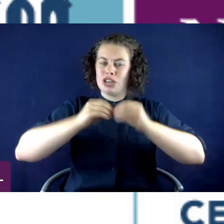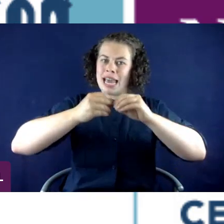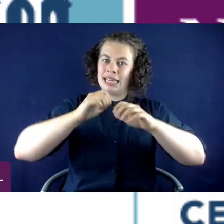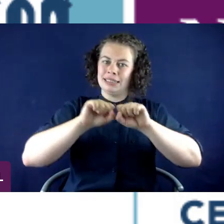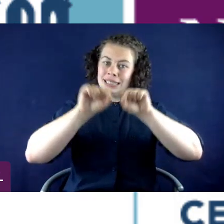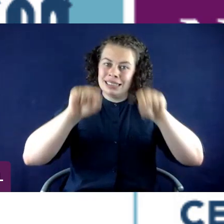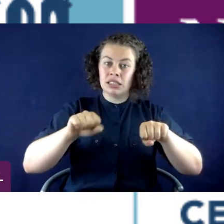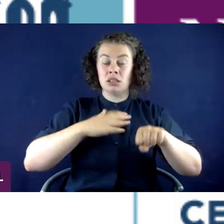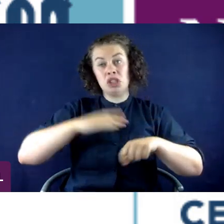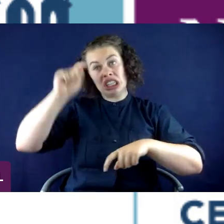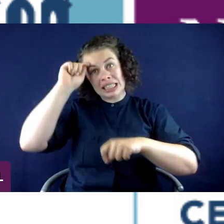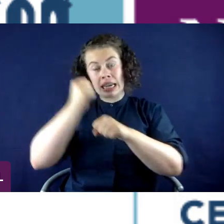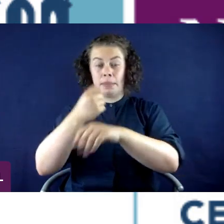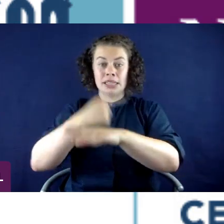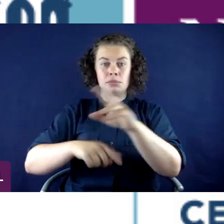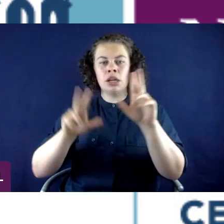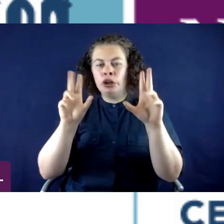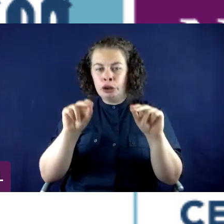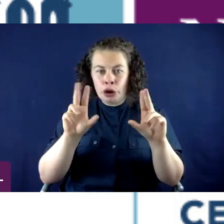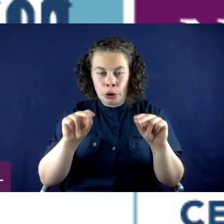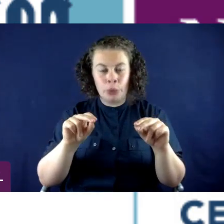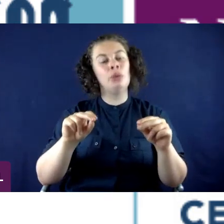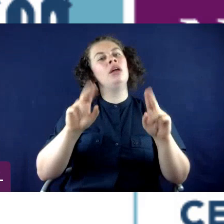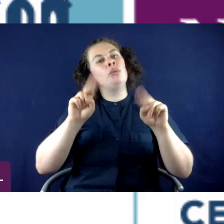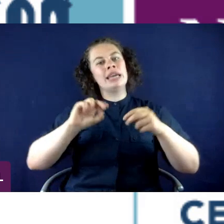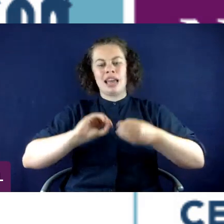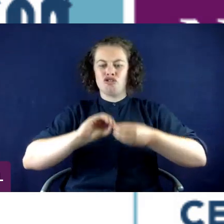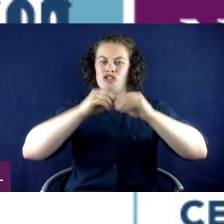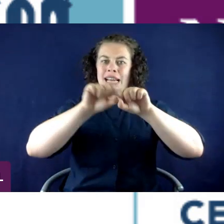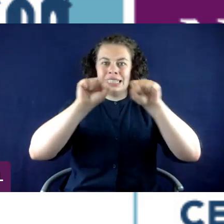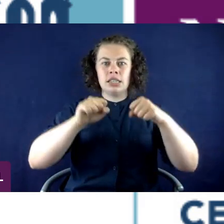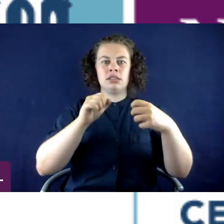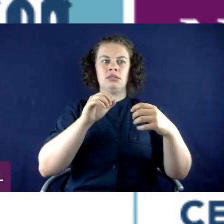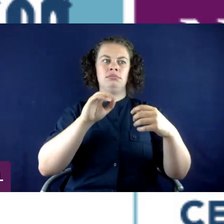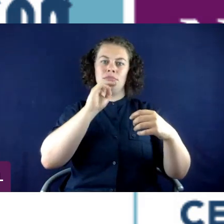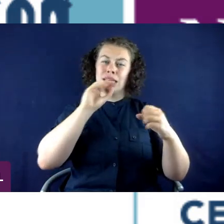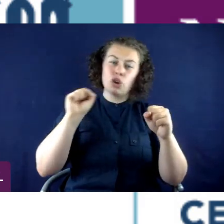speaking to the same group of disabled artists, but there is a continuous wave of talent